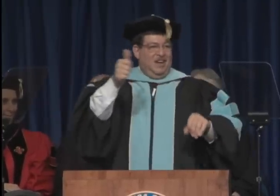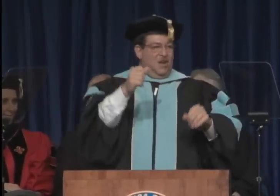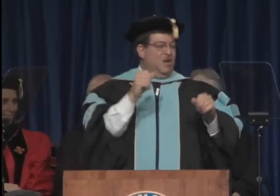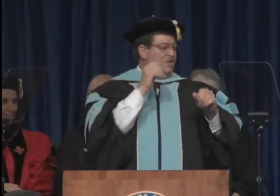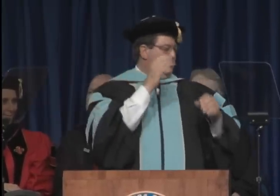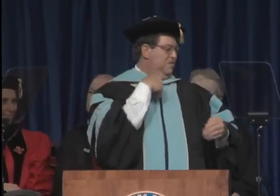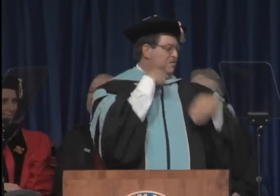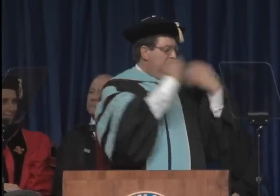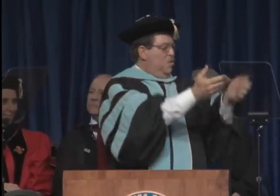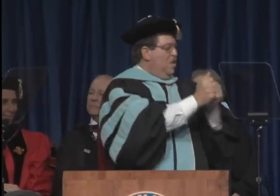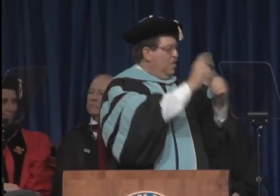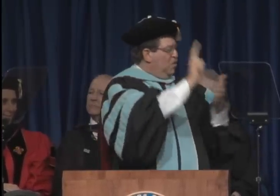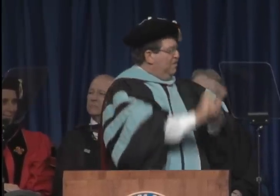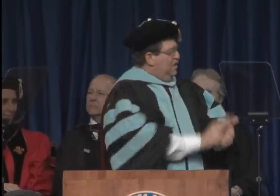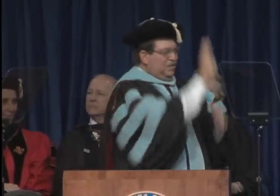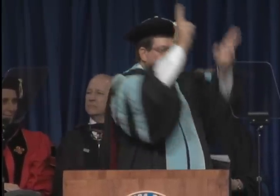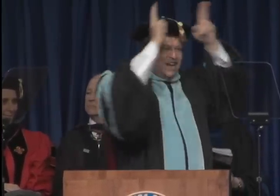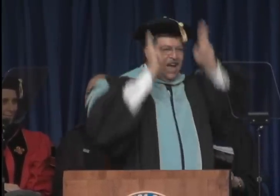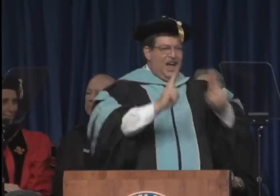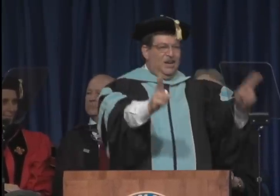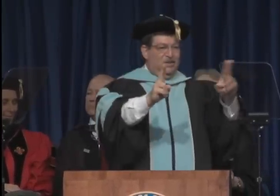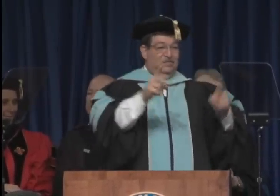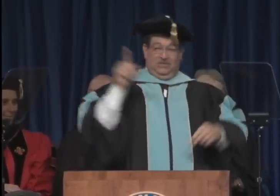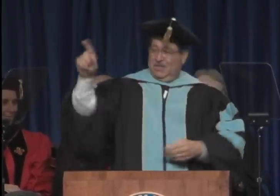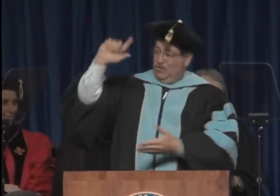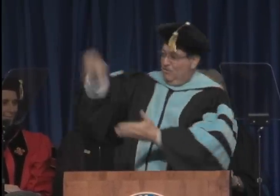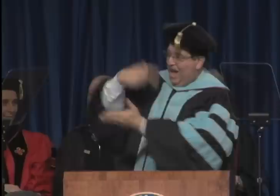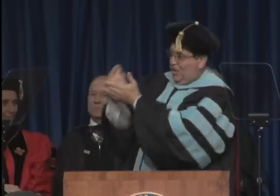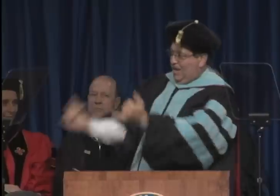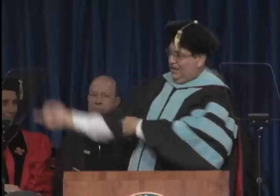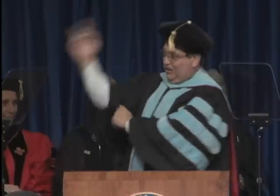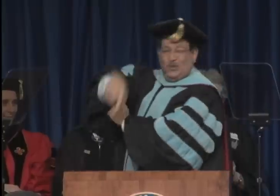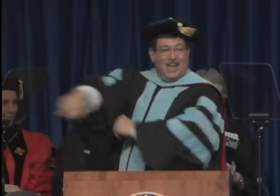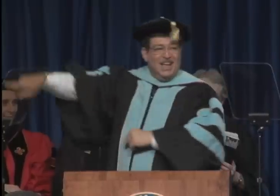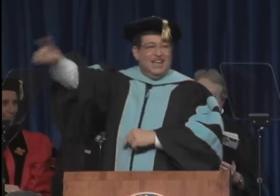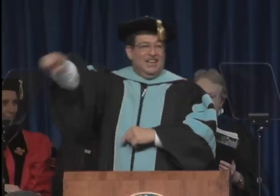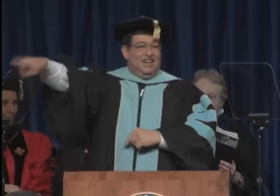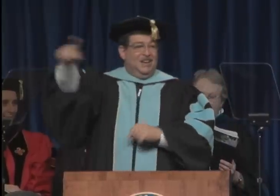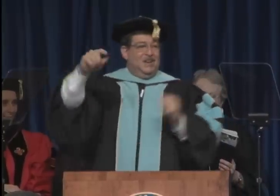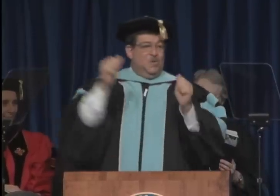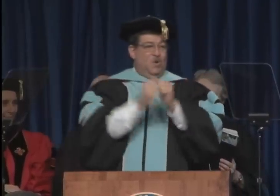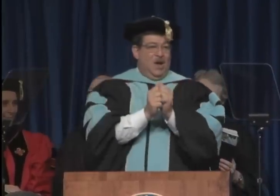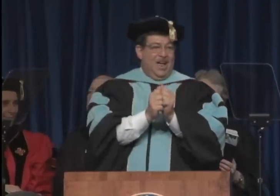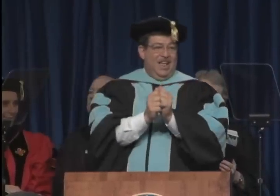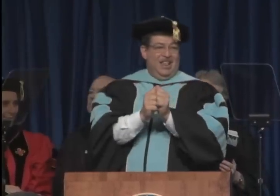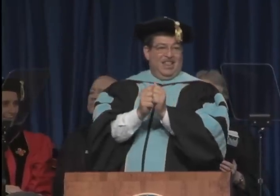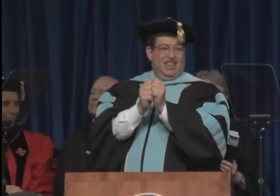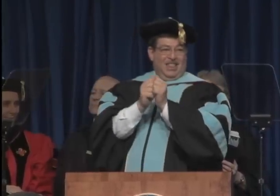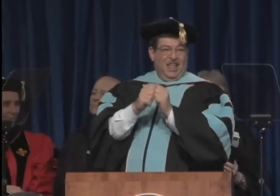conferred with university honors. They are graduating today with full university honors,